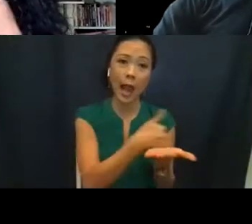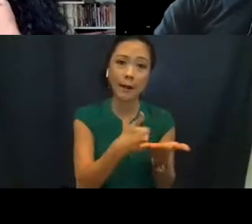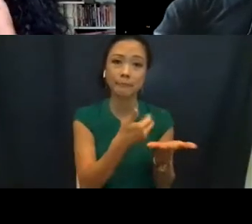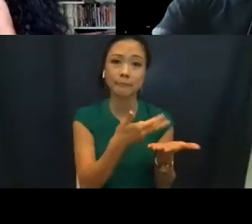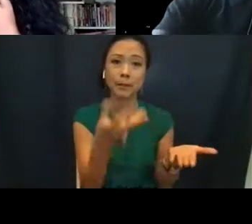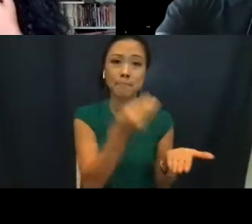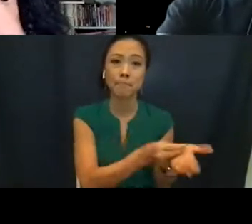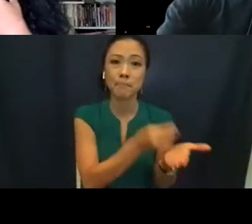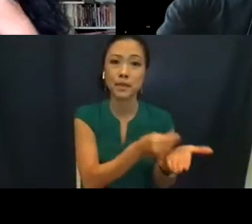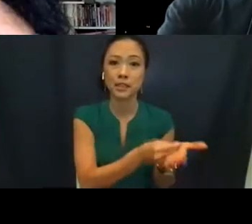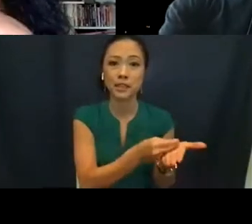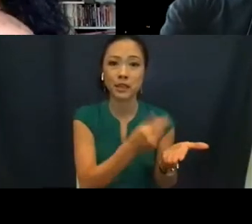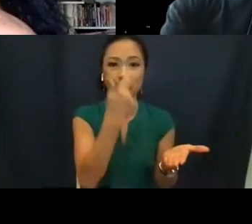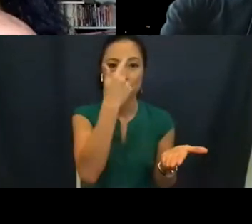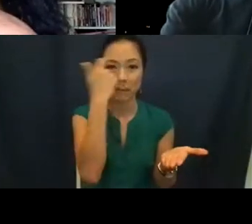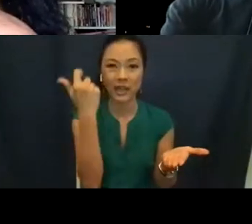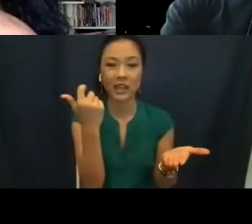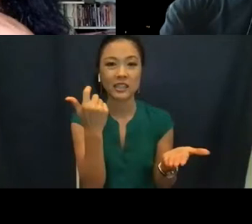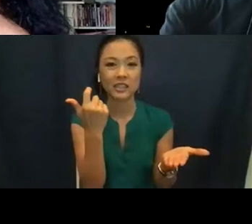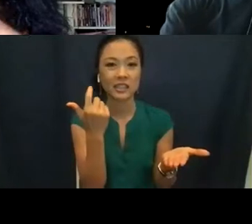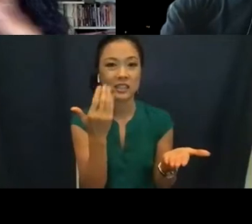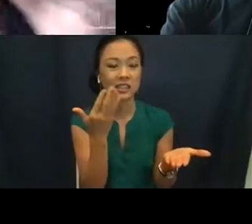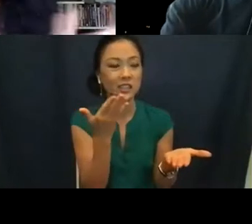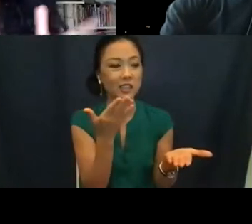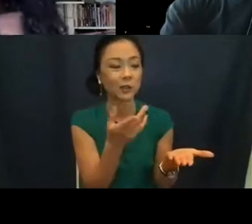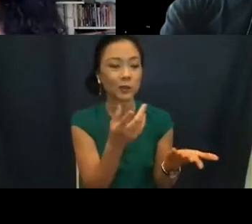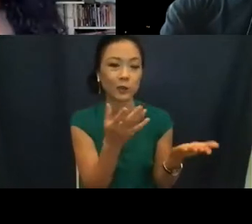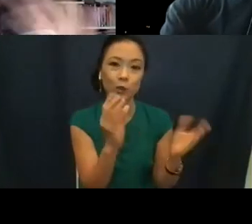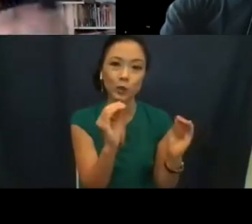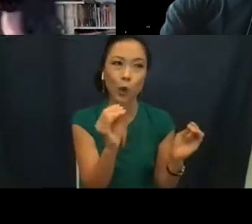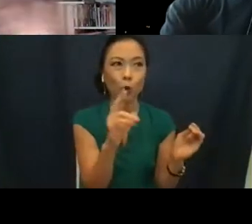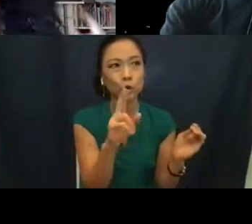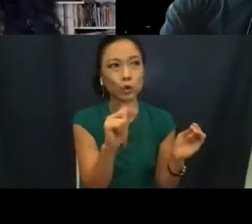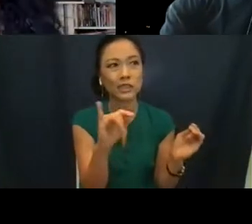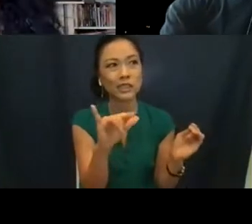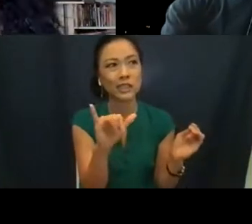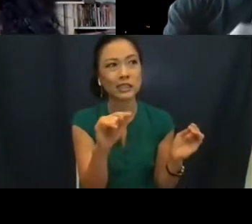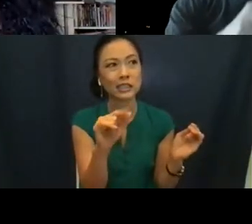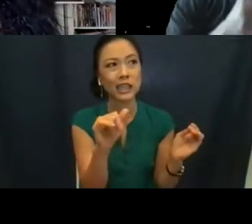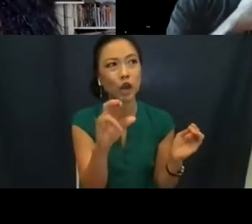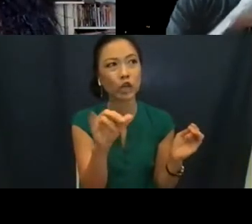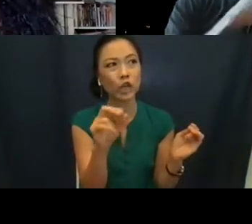they come up with something, but most of the time they come up with nothing,